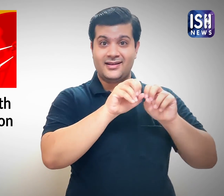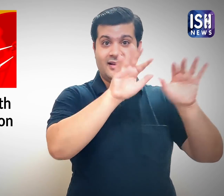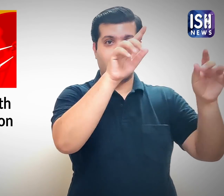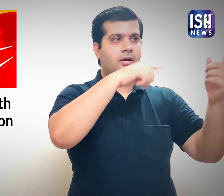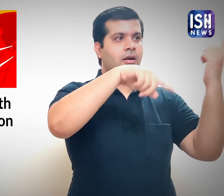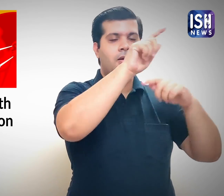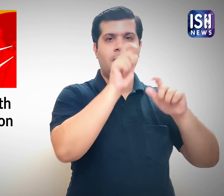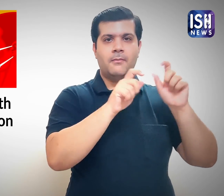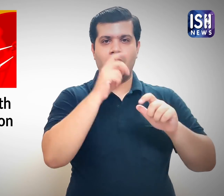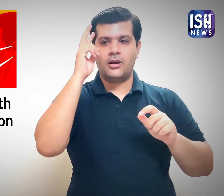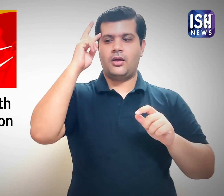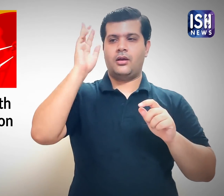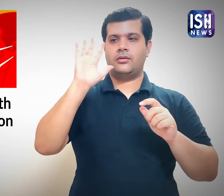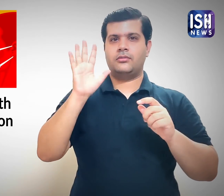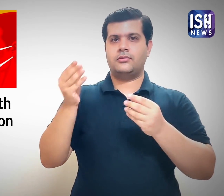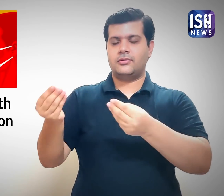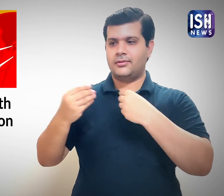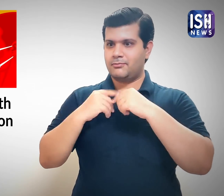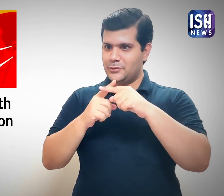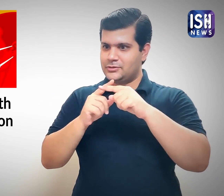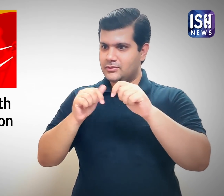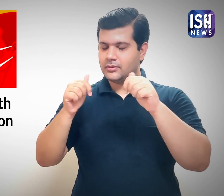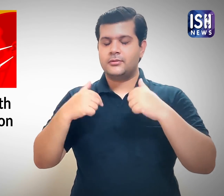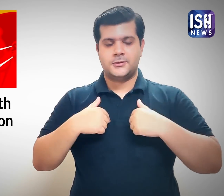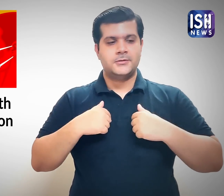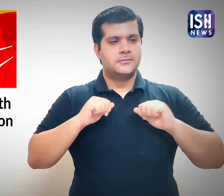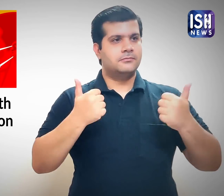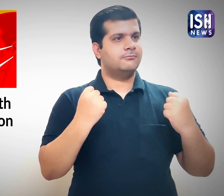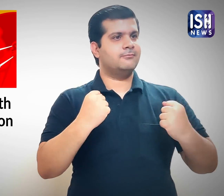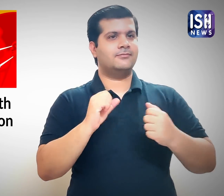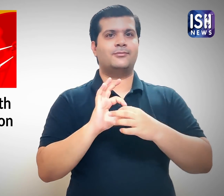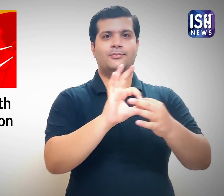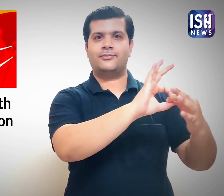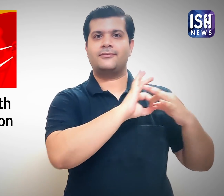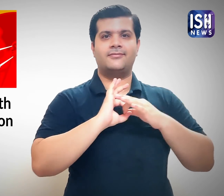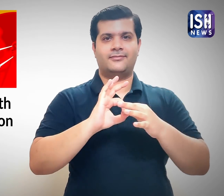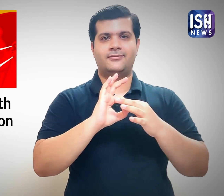Sharing such positive stories will give citizens the strength to remain united.